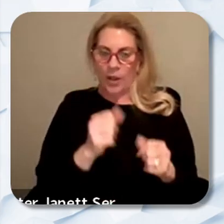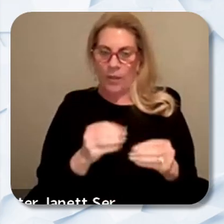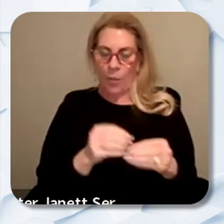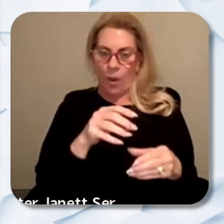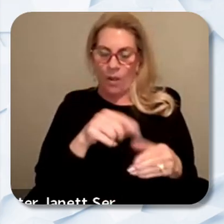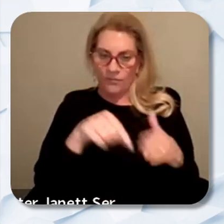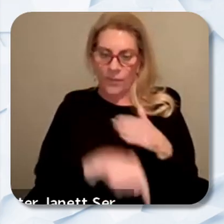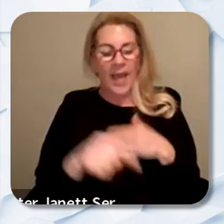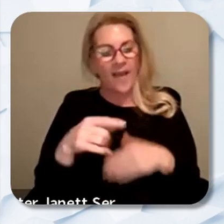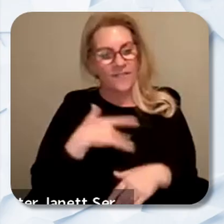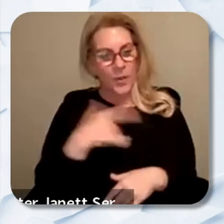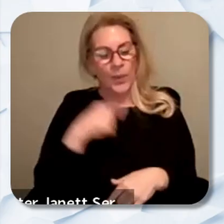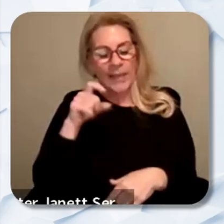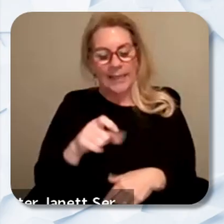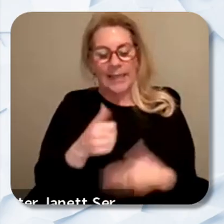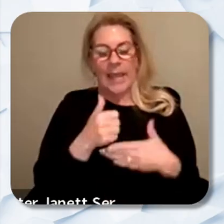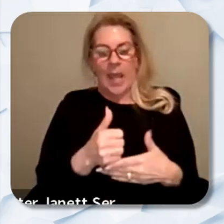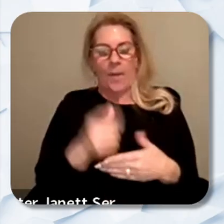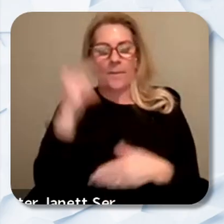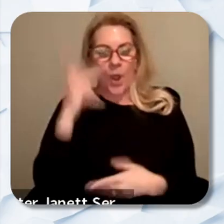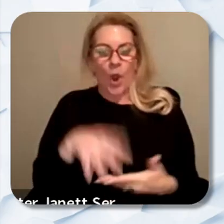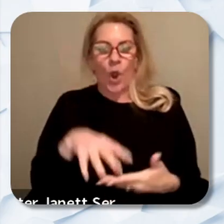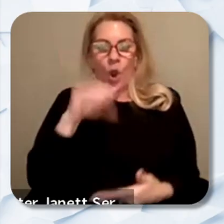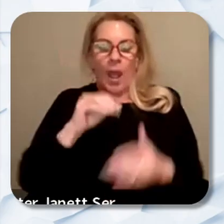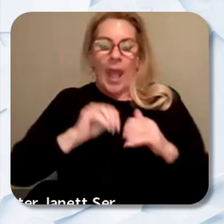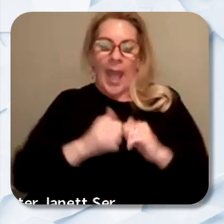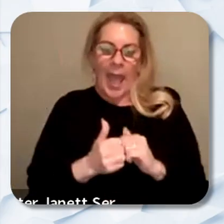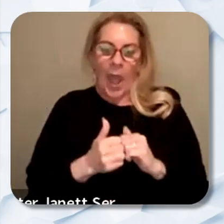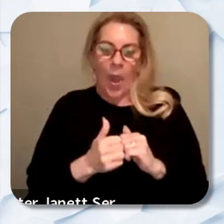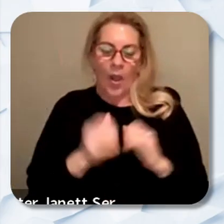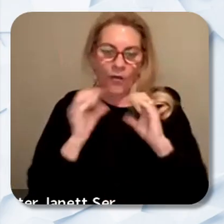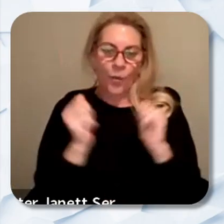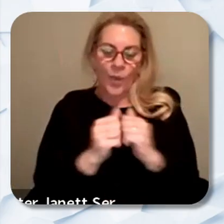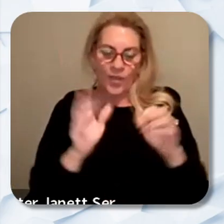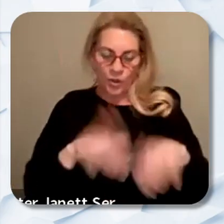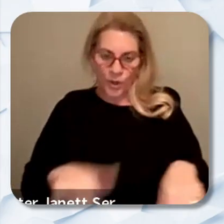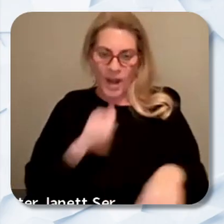really help parents learn how to have conversation with their children not talk at their children.